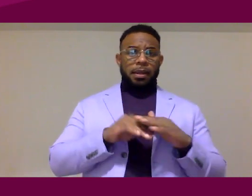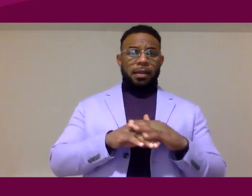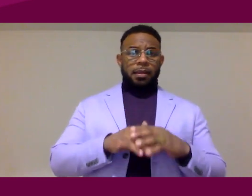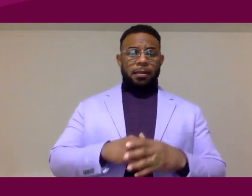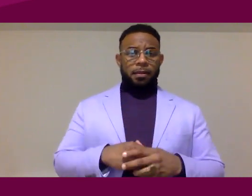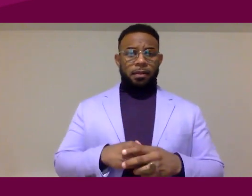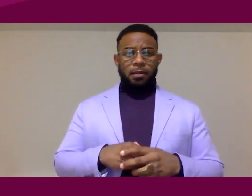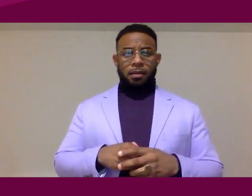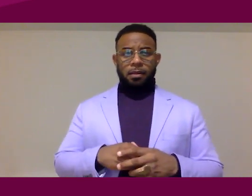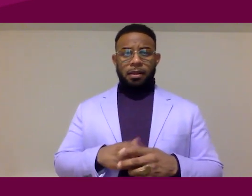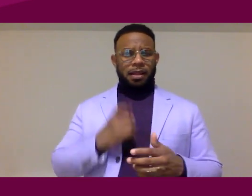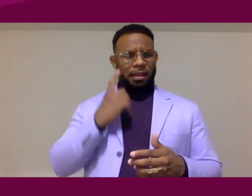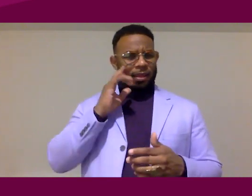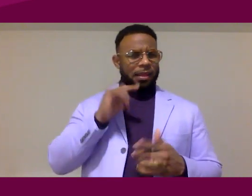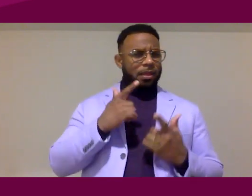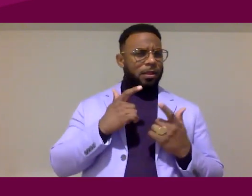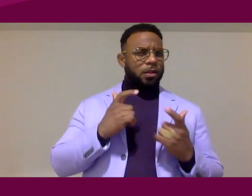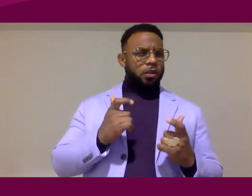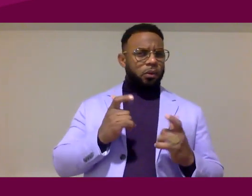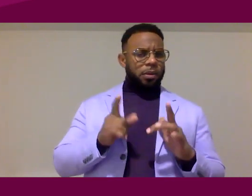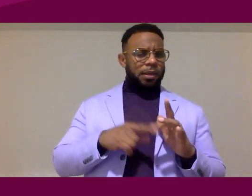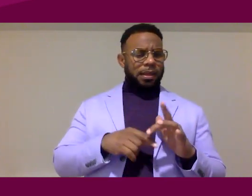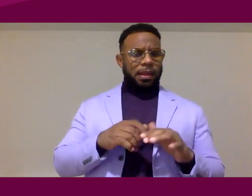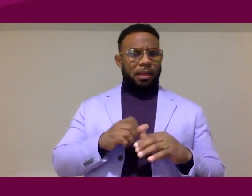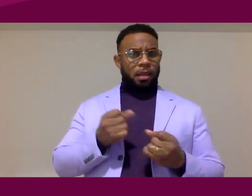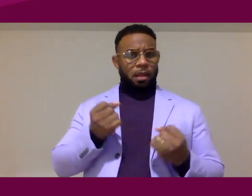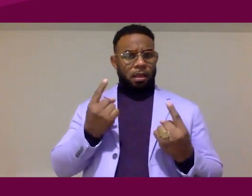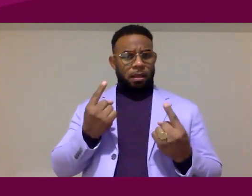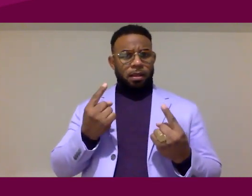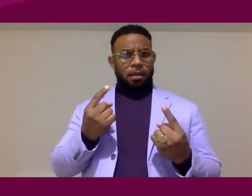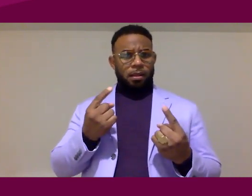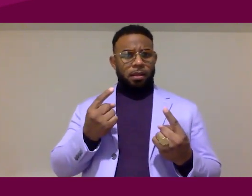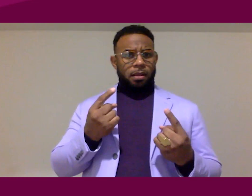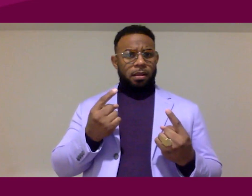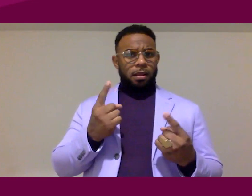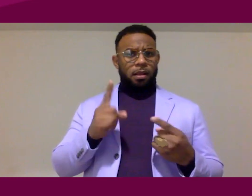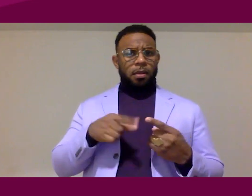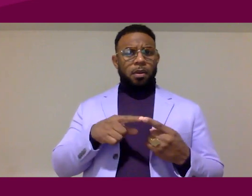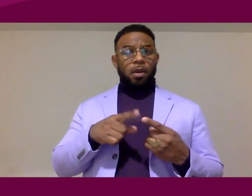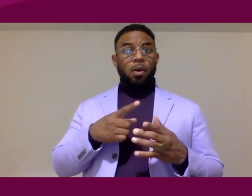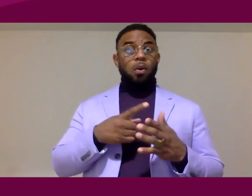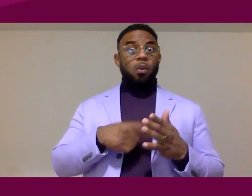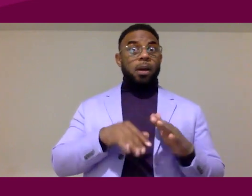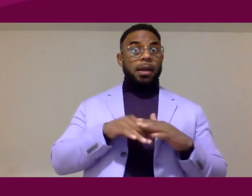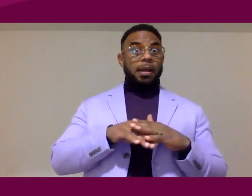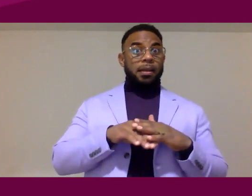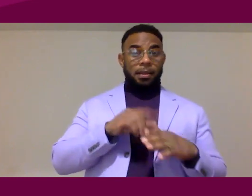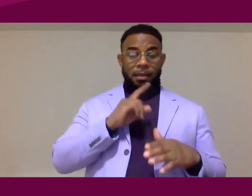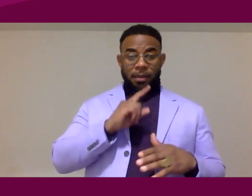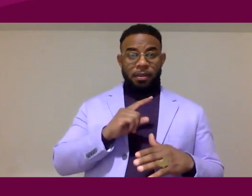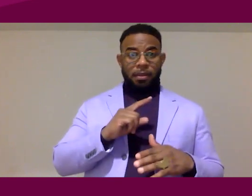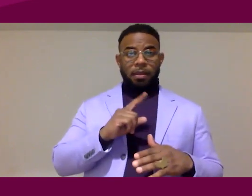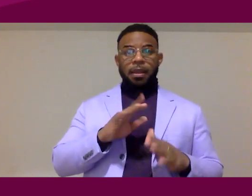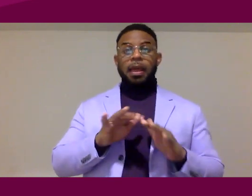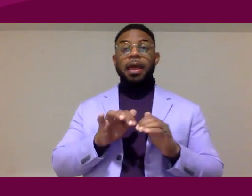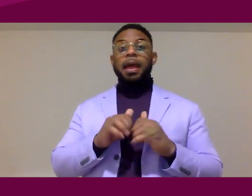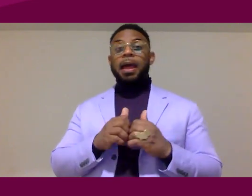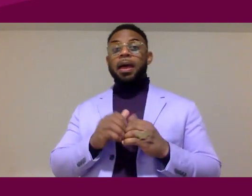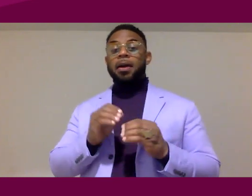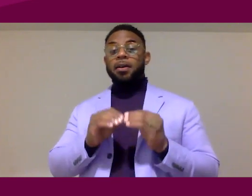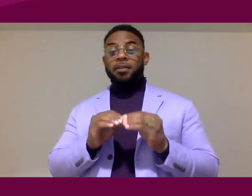So, I think that's a huge gap in understanding about what accessibility is and how to fix